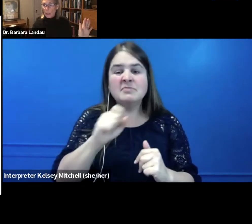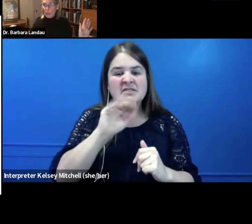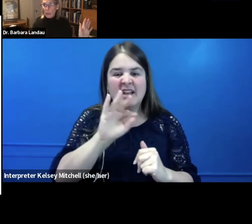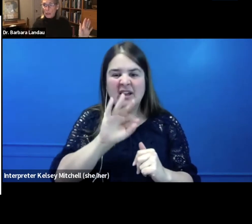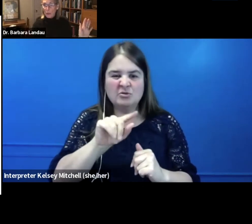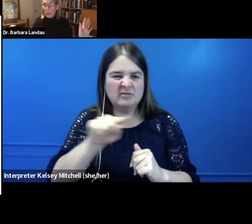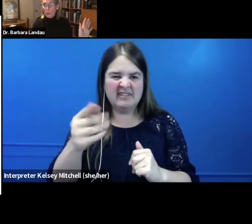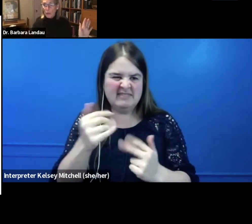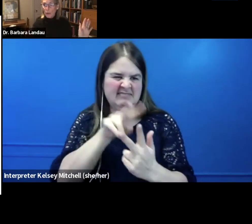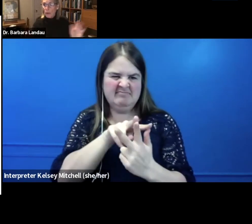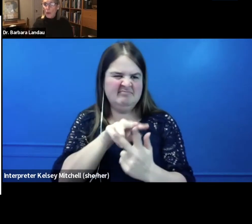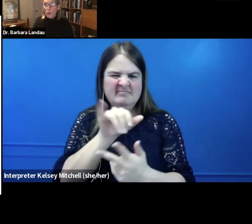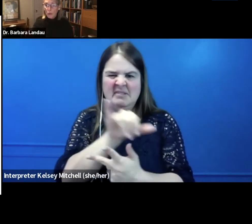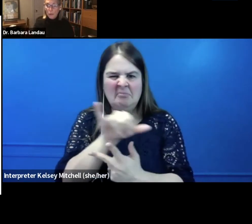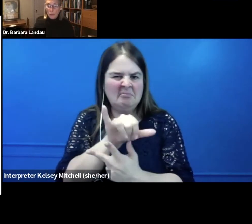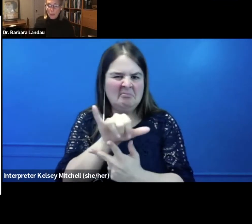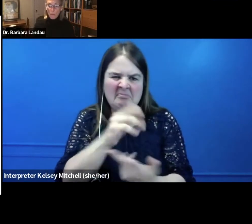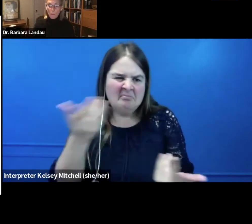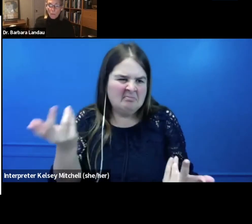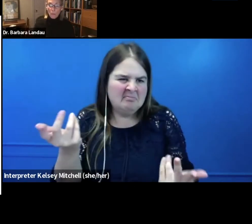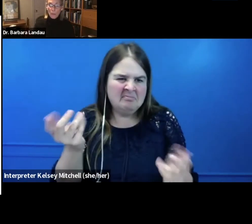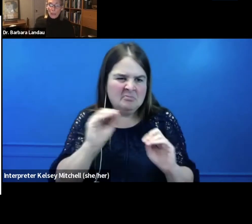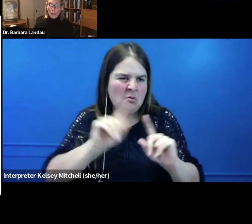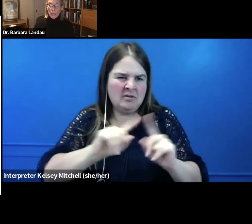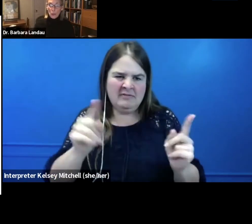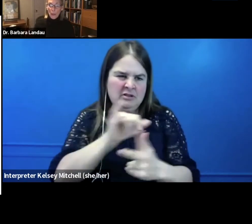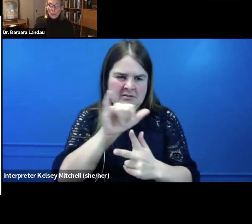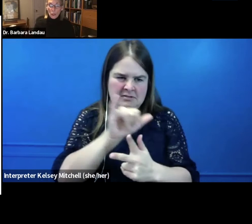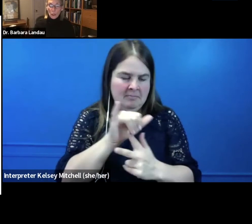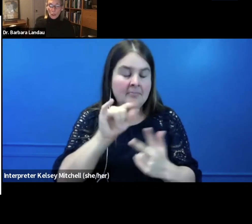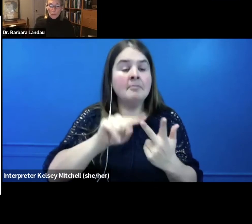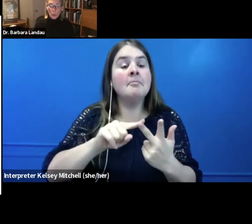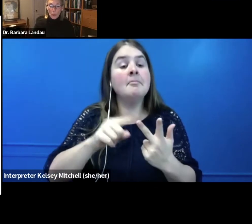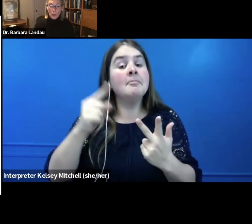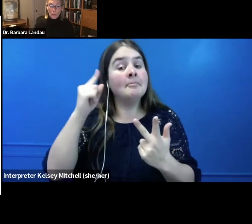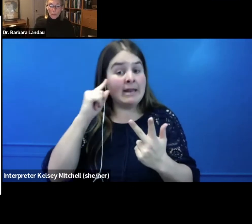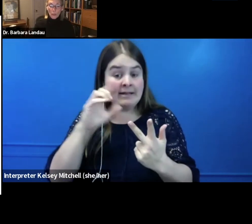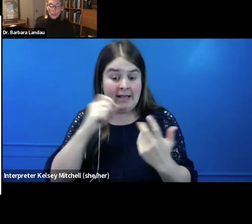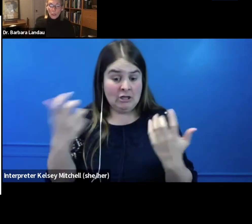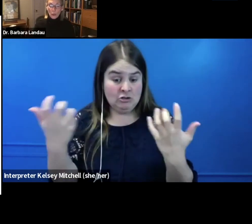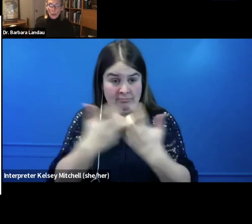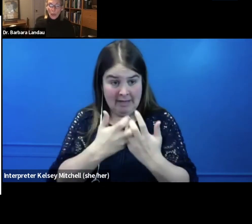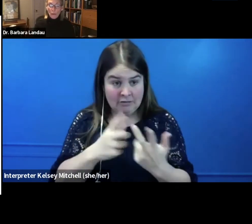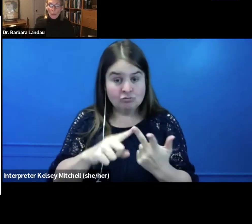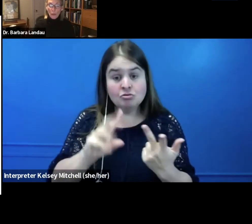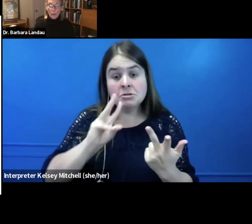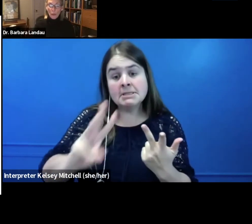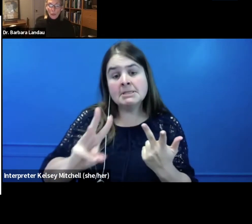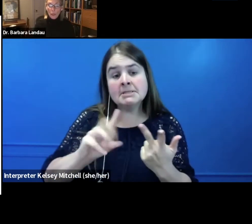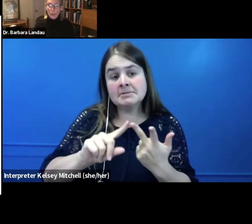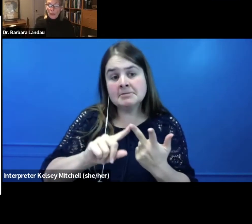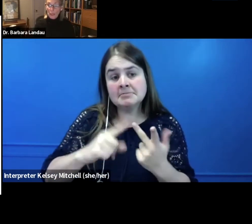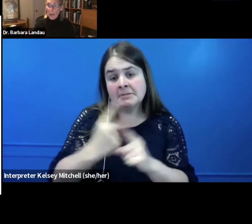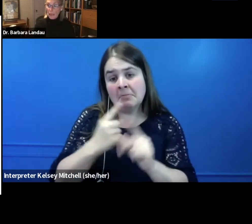indistinguishable they're no different the mental age matches who are six years